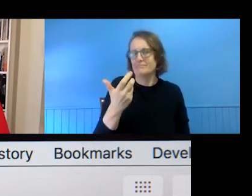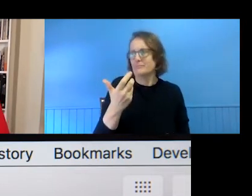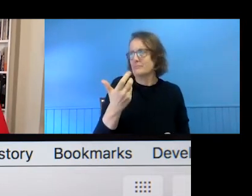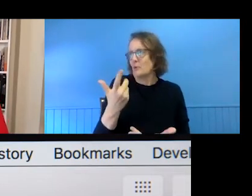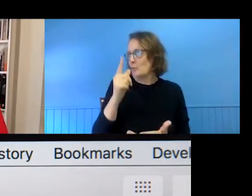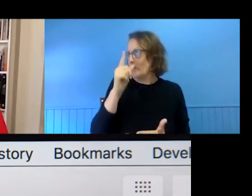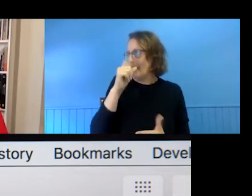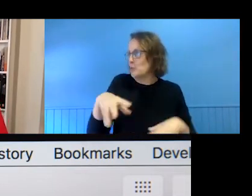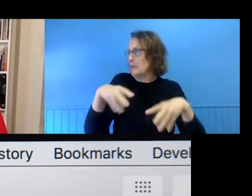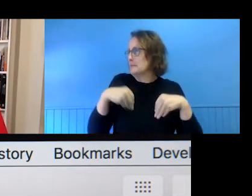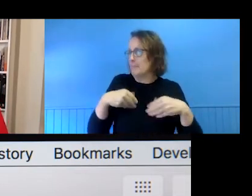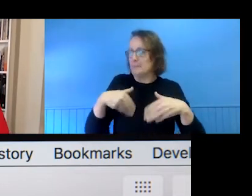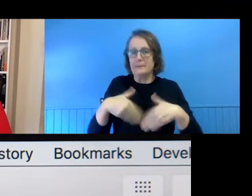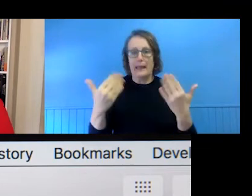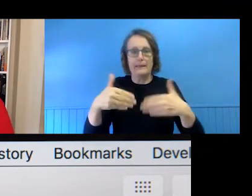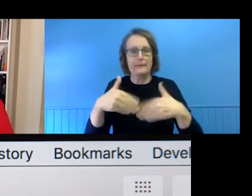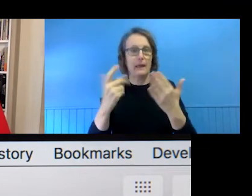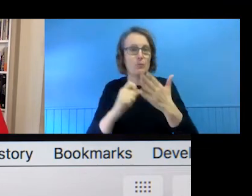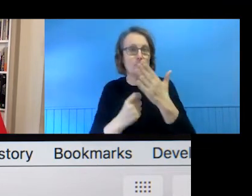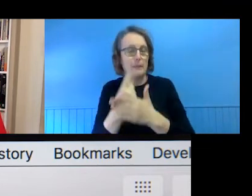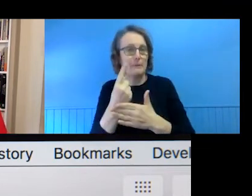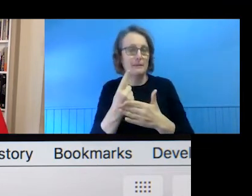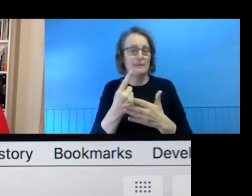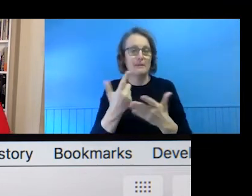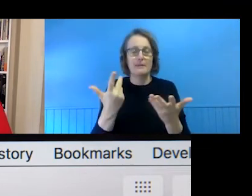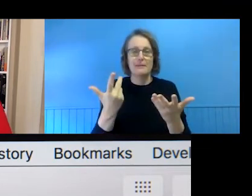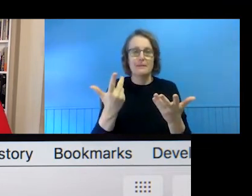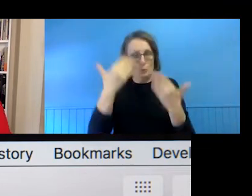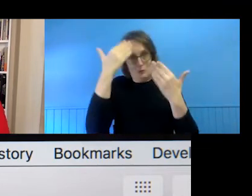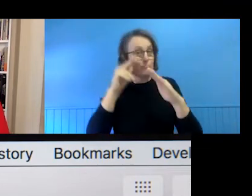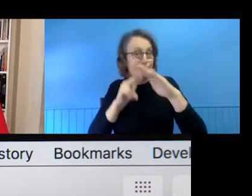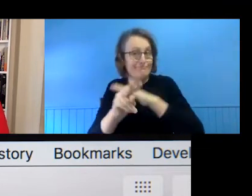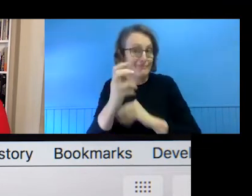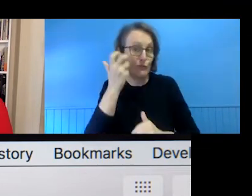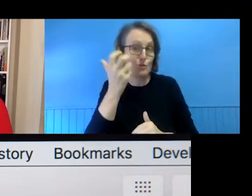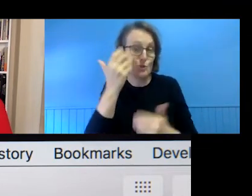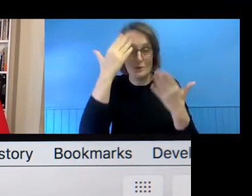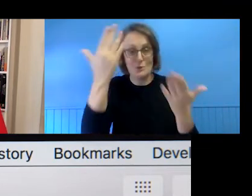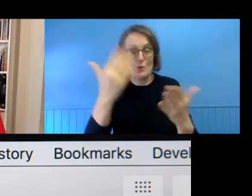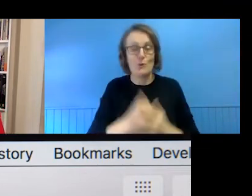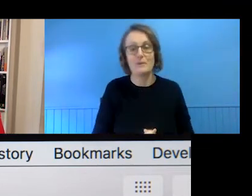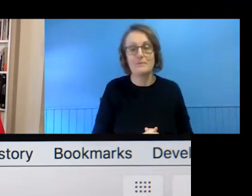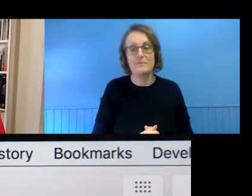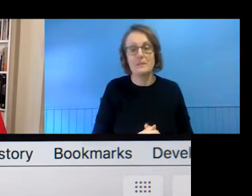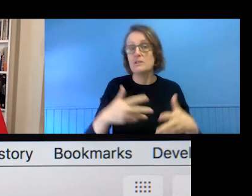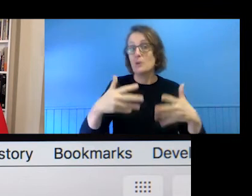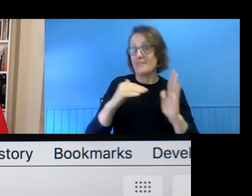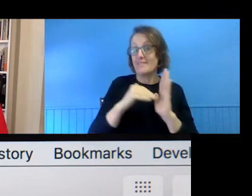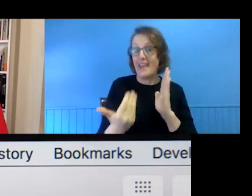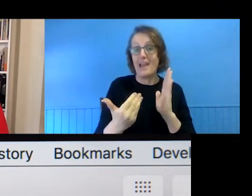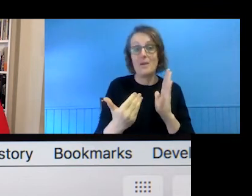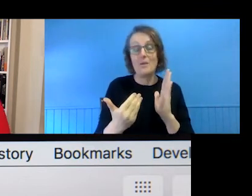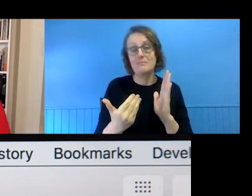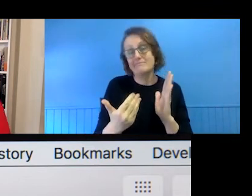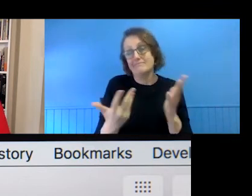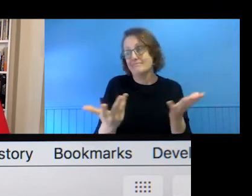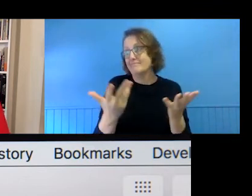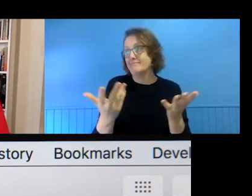moment day by day. I think, at this stage, anybody who emerges